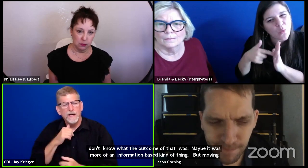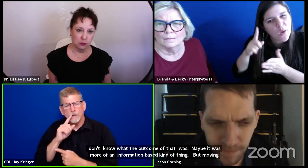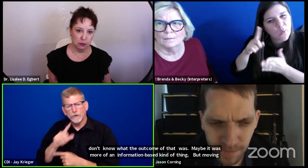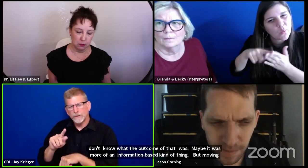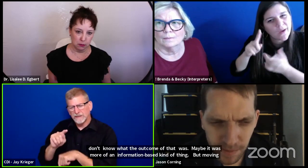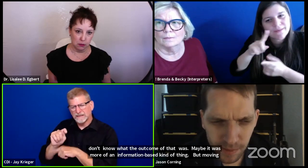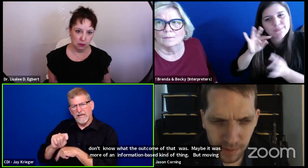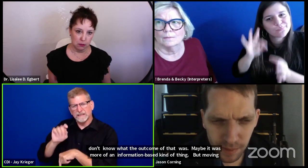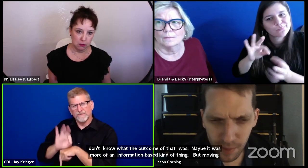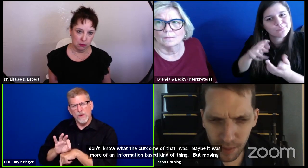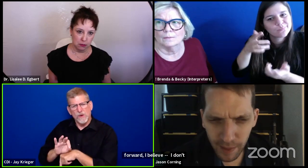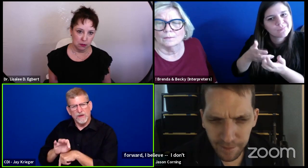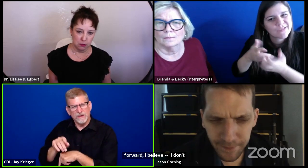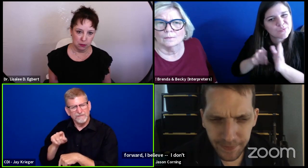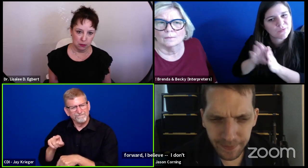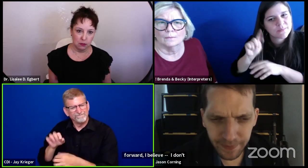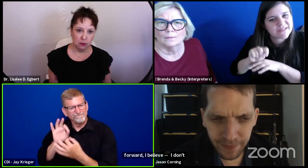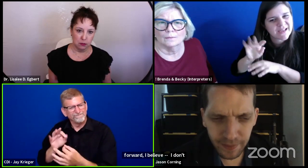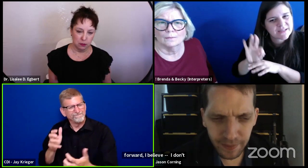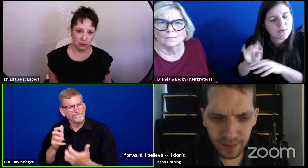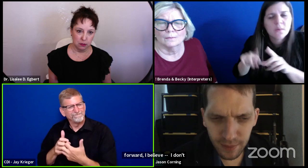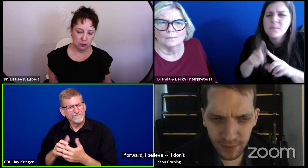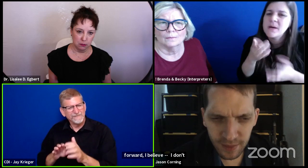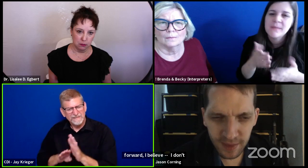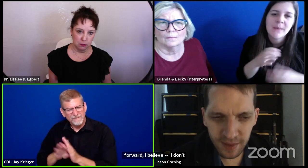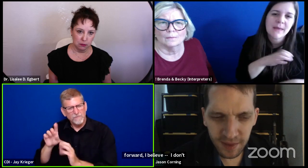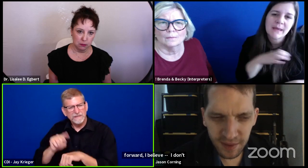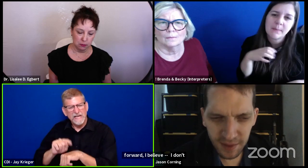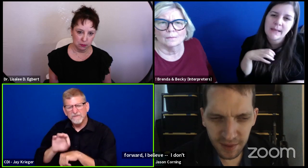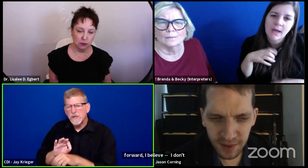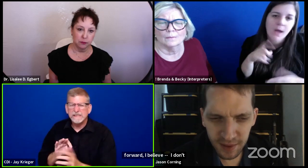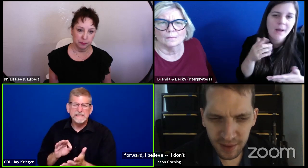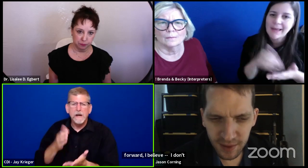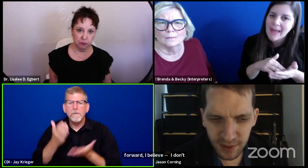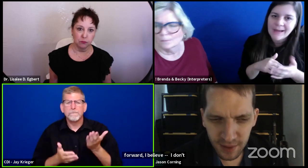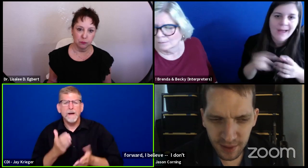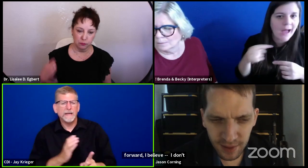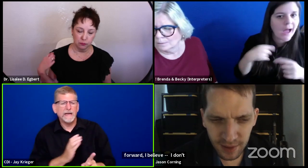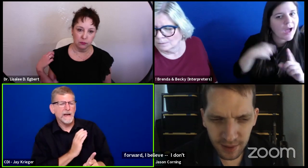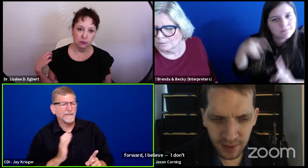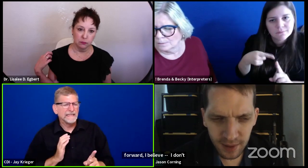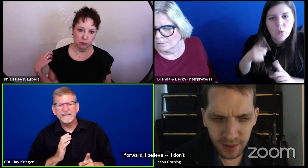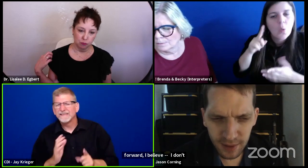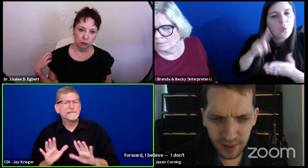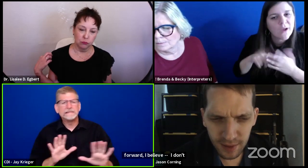a committee, because there has to be, what is the goal, what are we trying to accomplish.